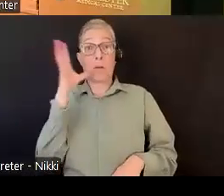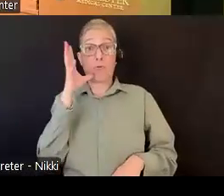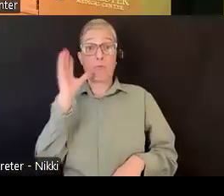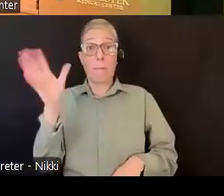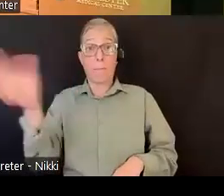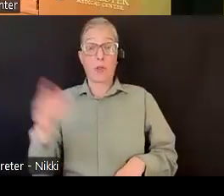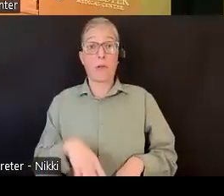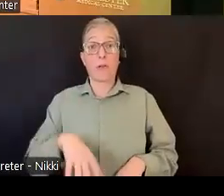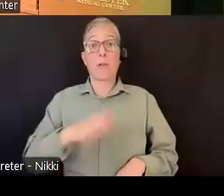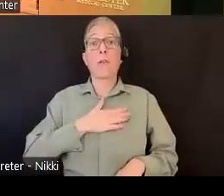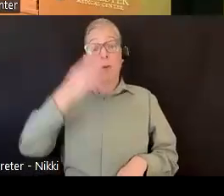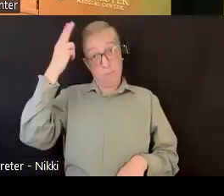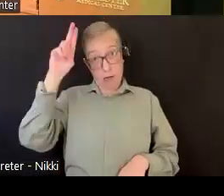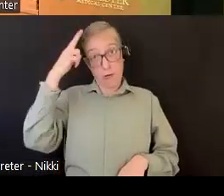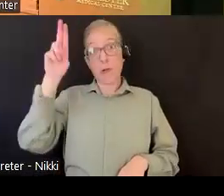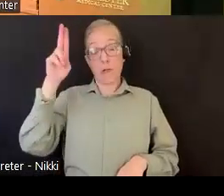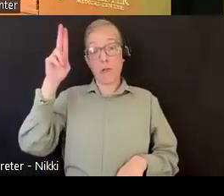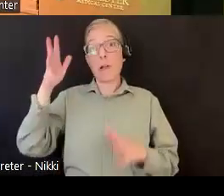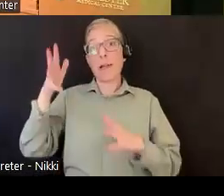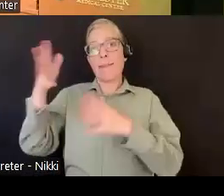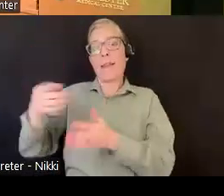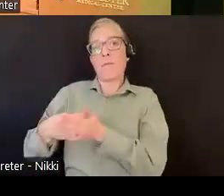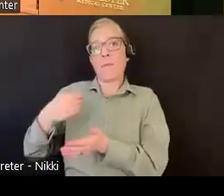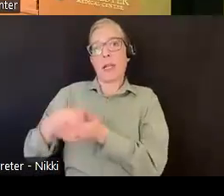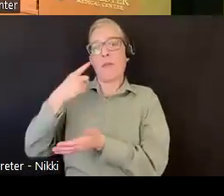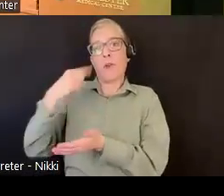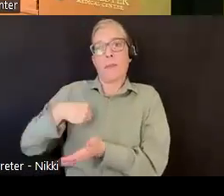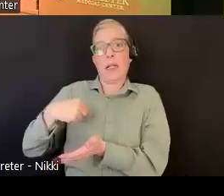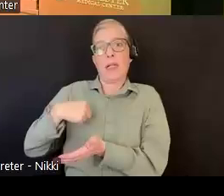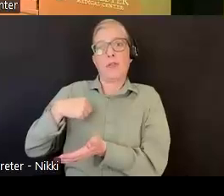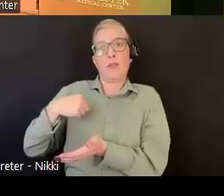money to help me to graduate with limited debt um from medical school. So, I think that was a